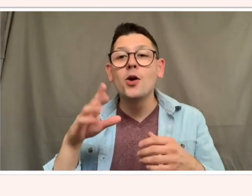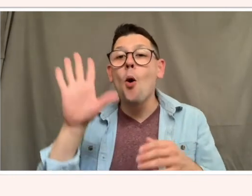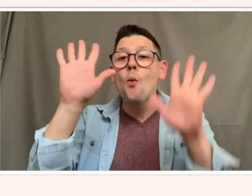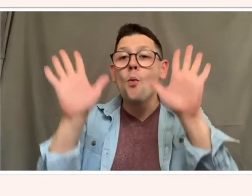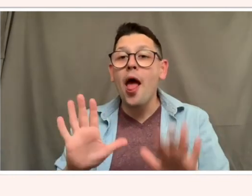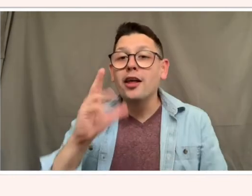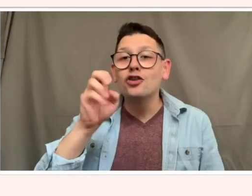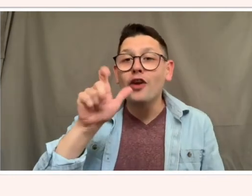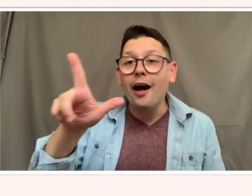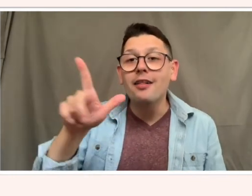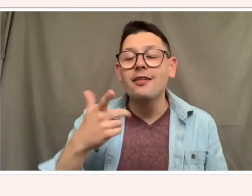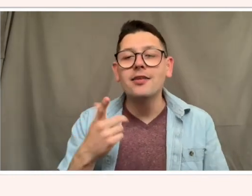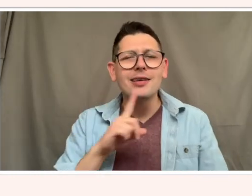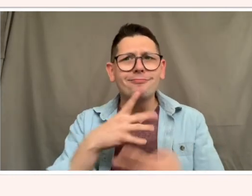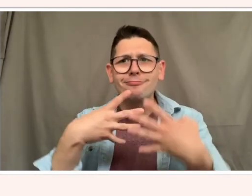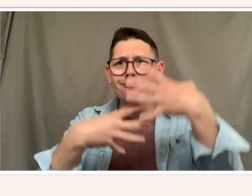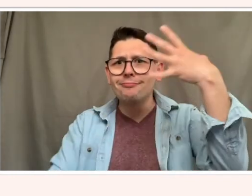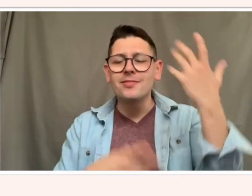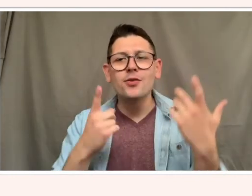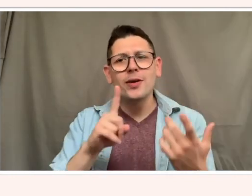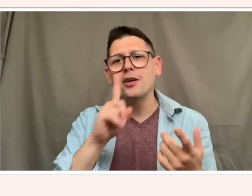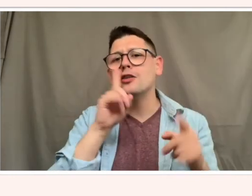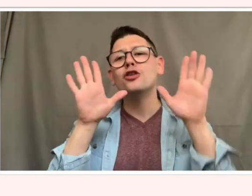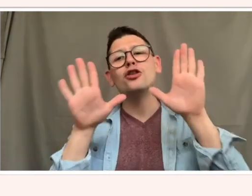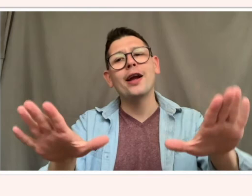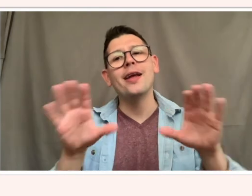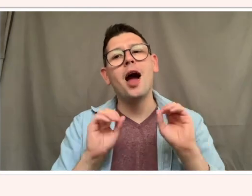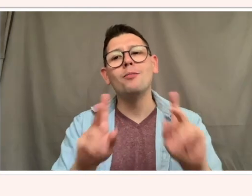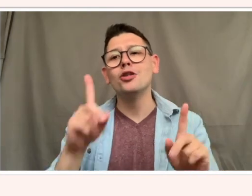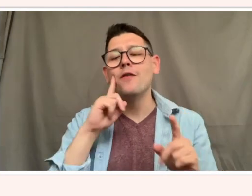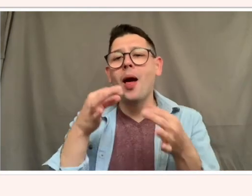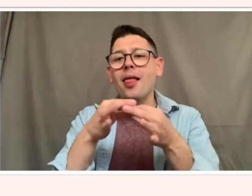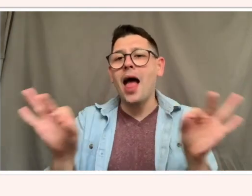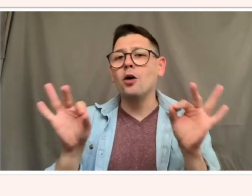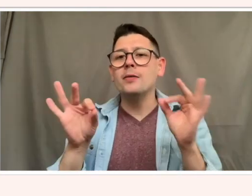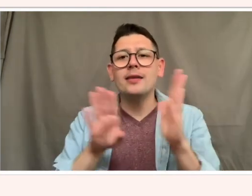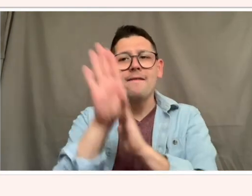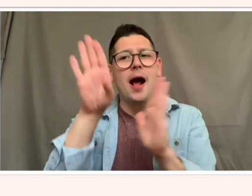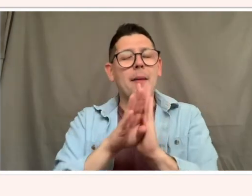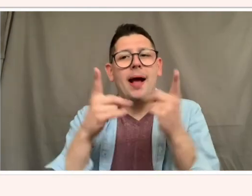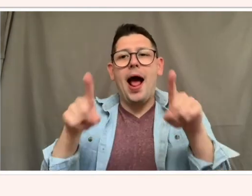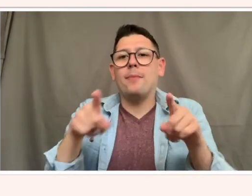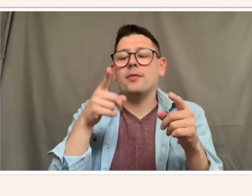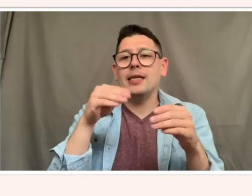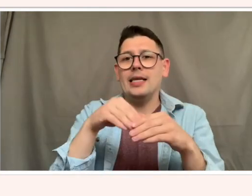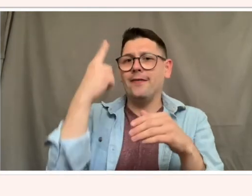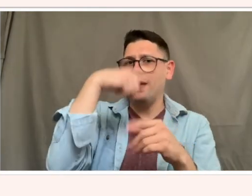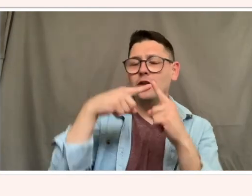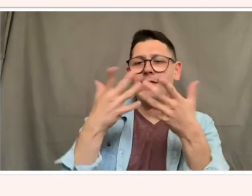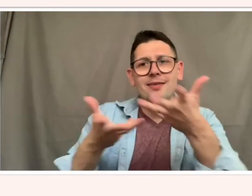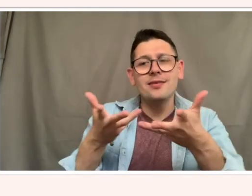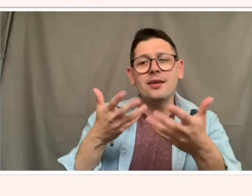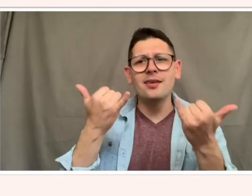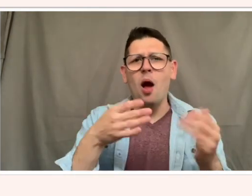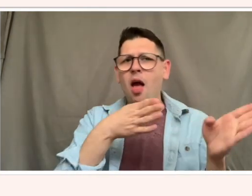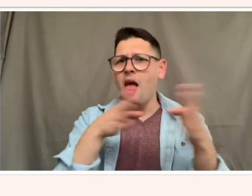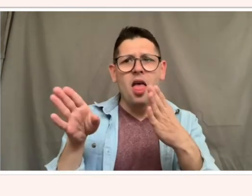These types of situations- the weather channel, where it's a great opportunity for language to develop and to happen